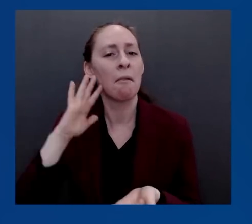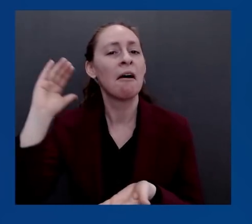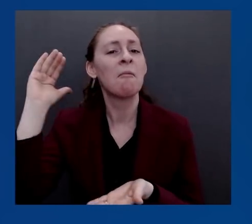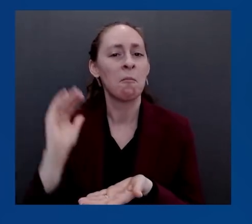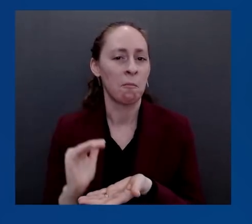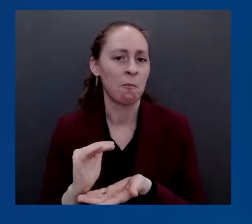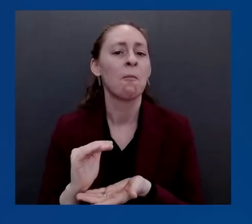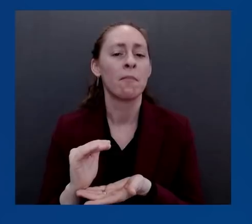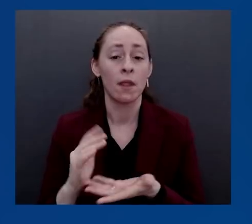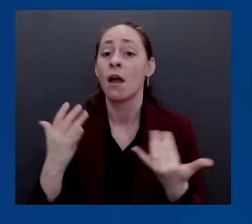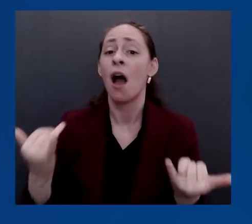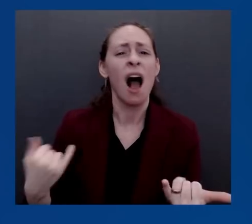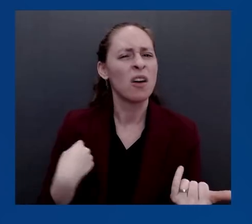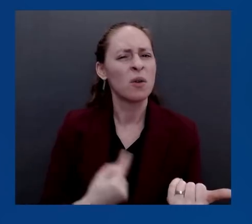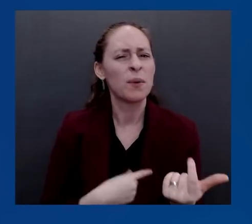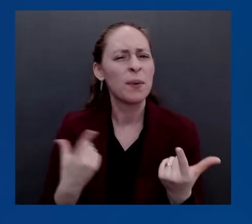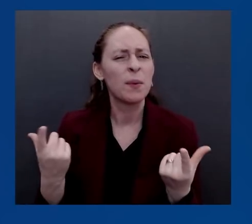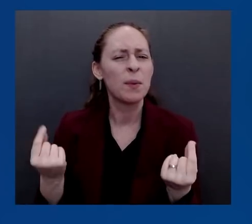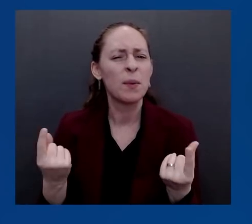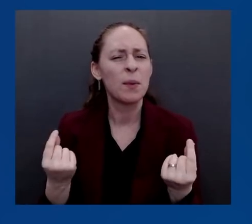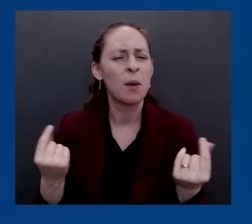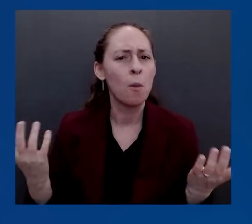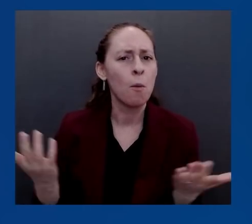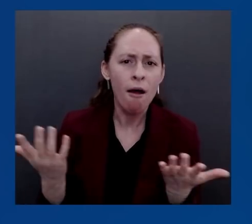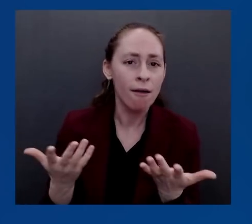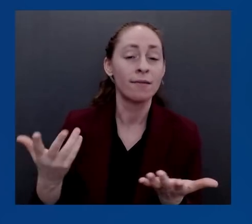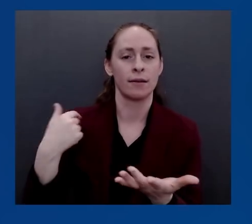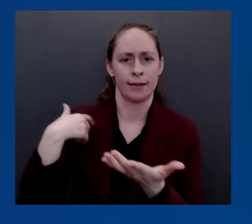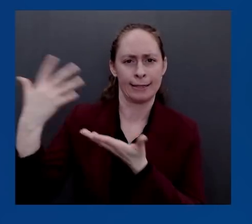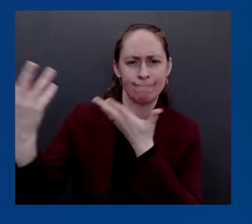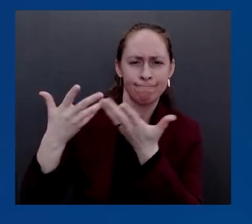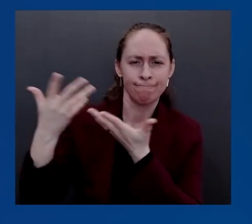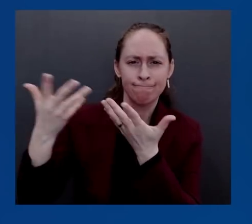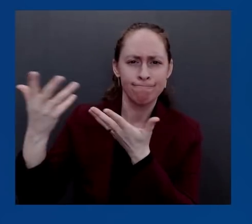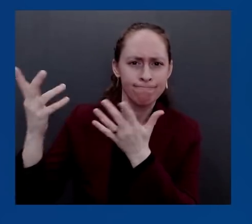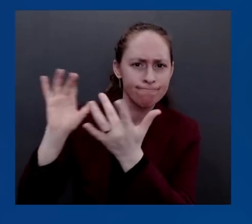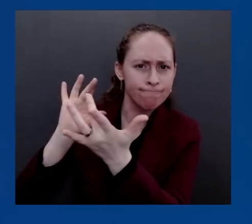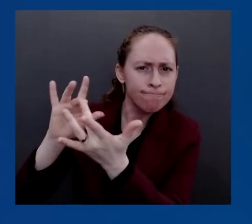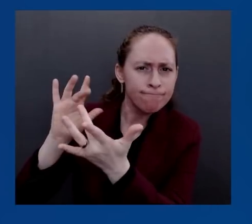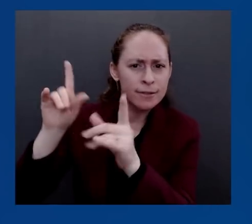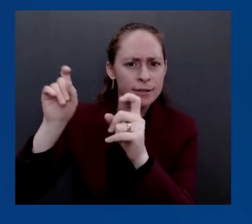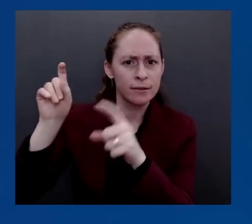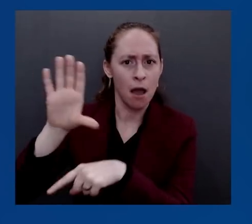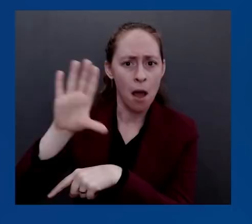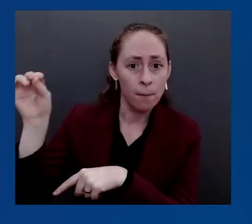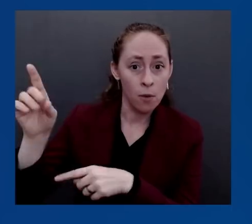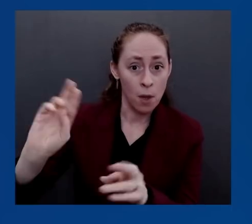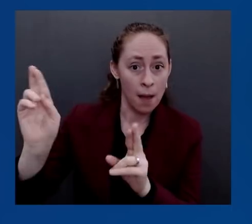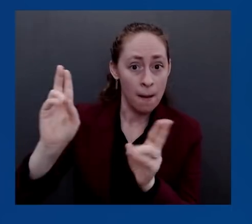and testing capacity for this coming year. The information being sought includes proposed solutions